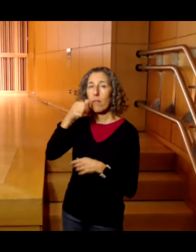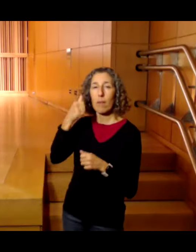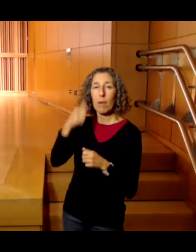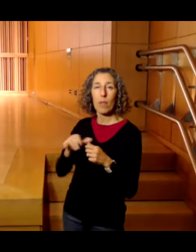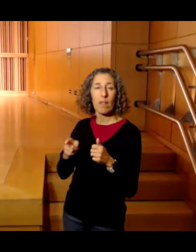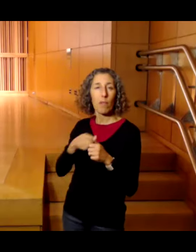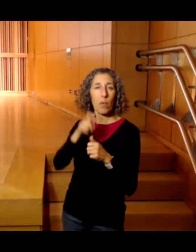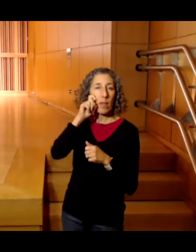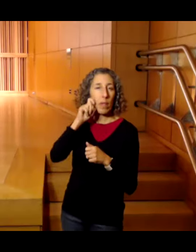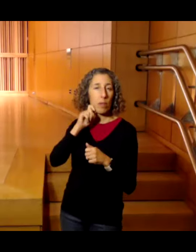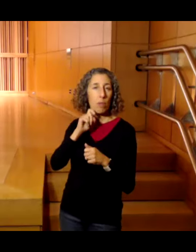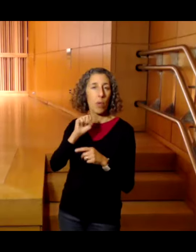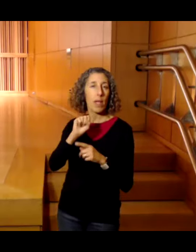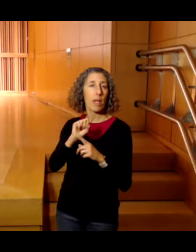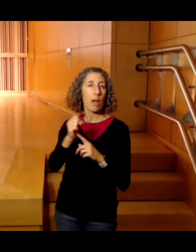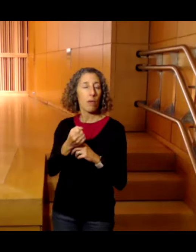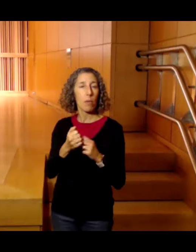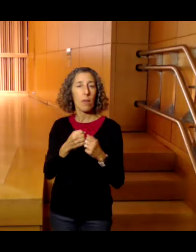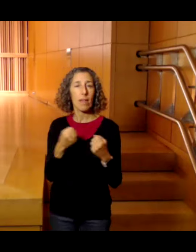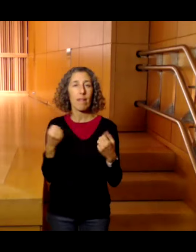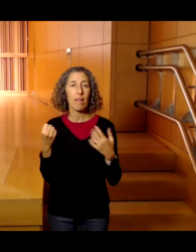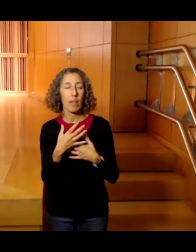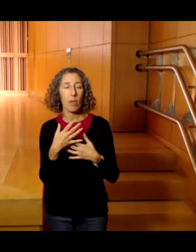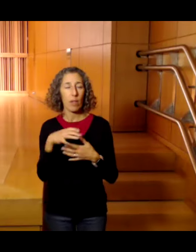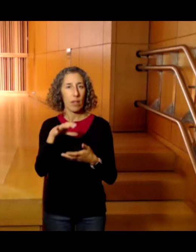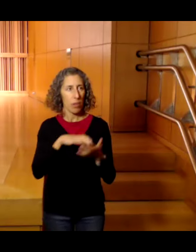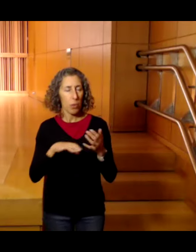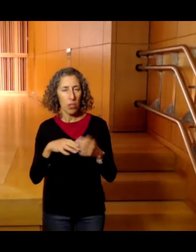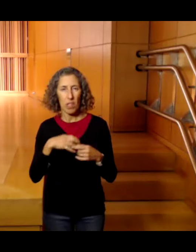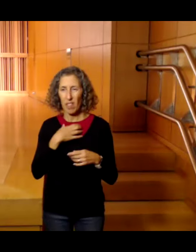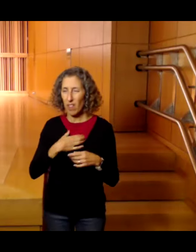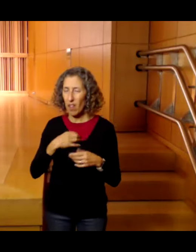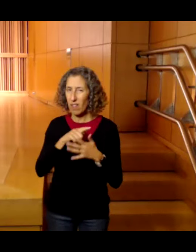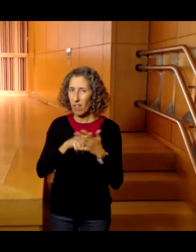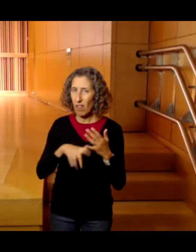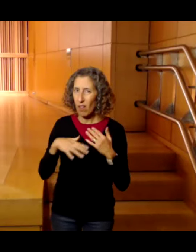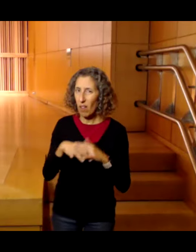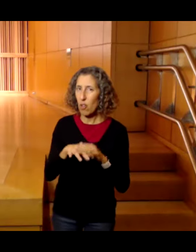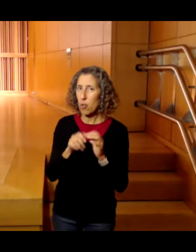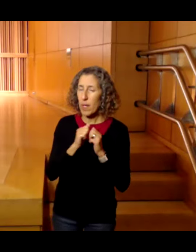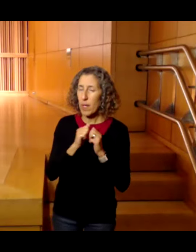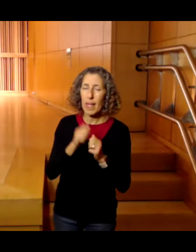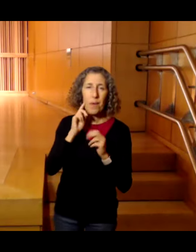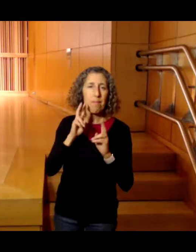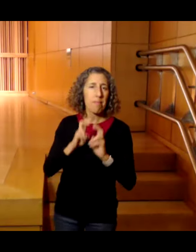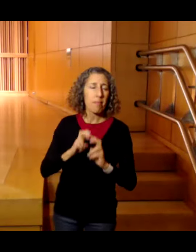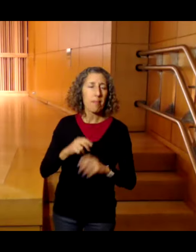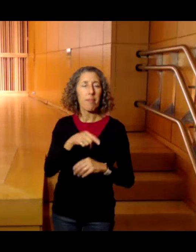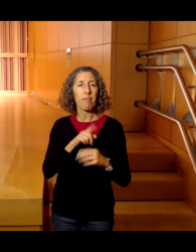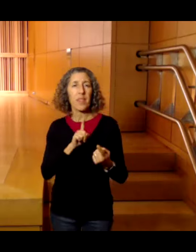Through a lens of fear, confusion, and disgust. He described this meeting as gentle and precisely choreographed.